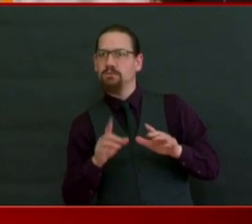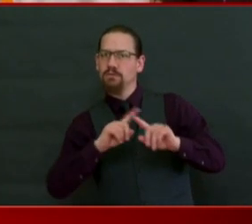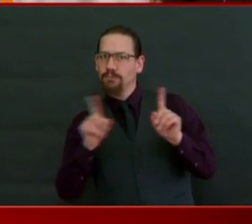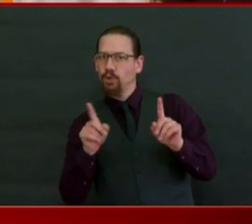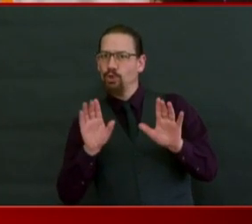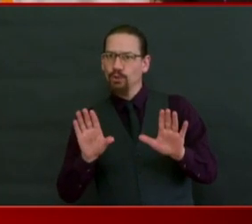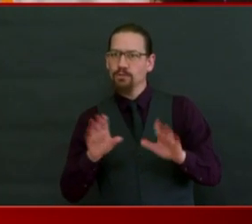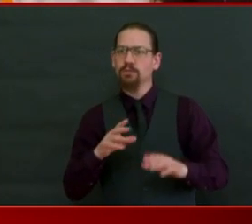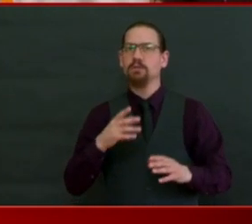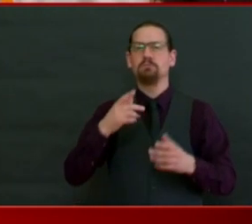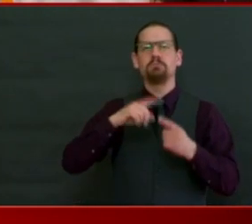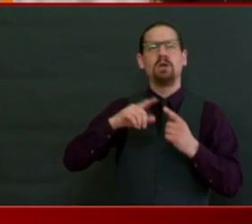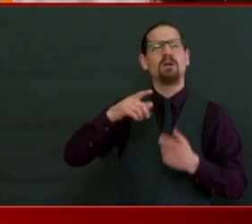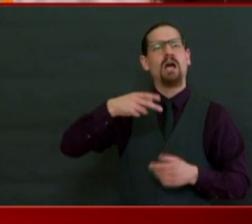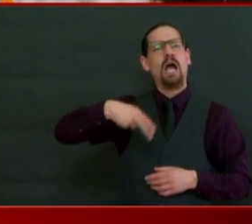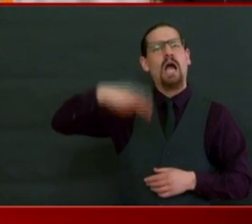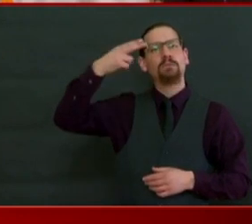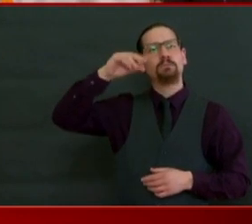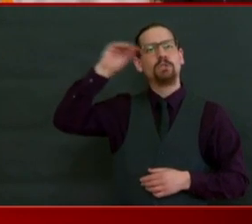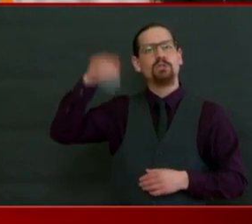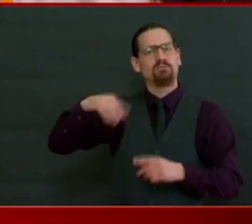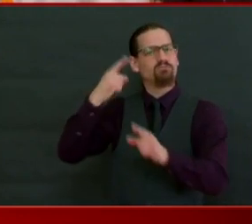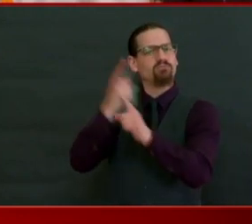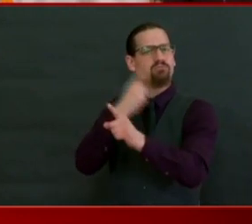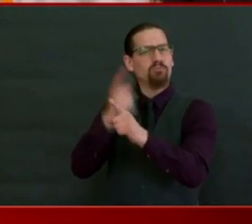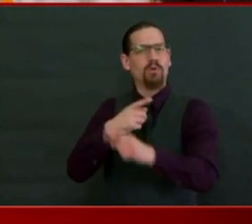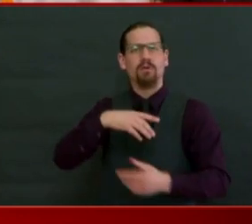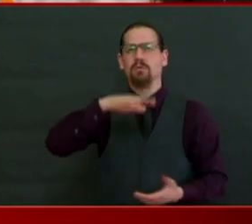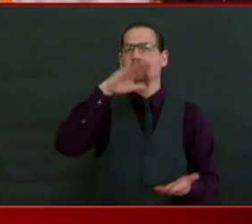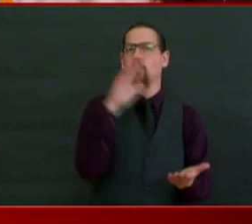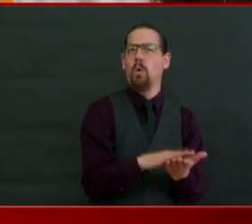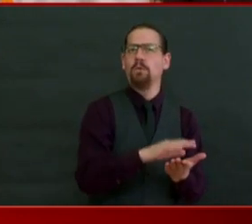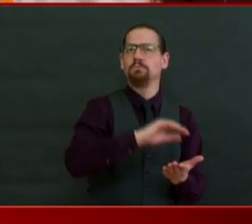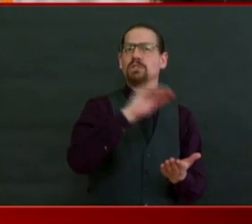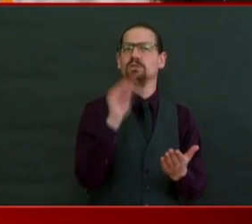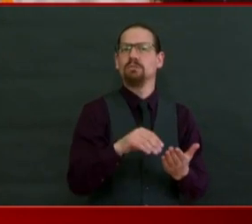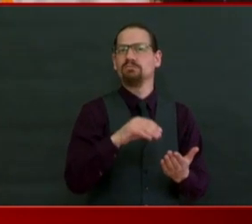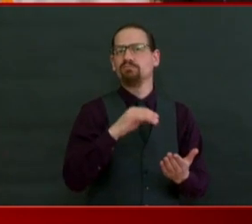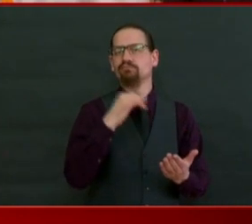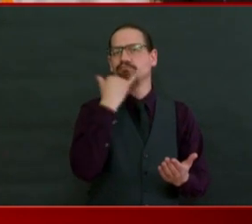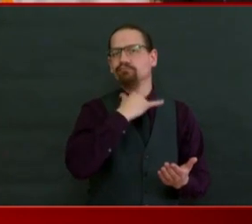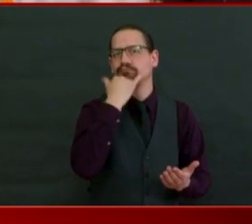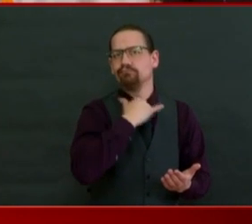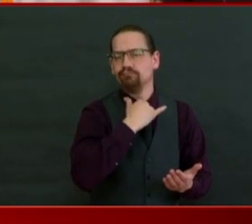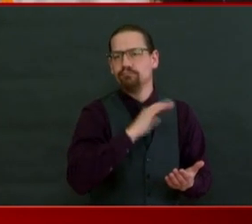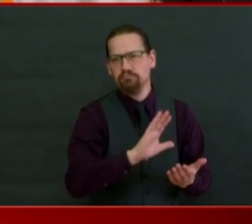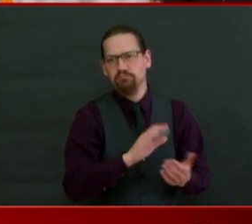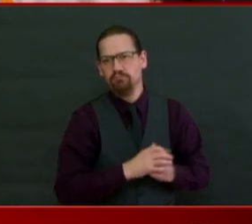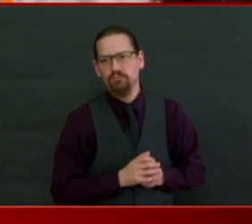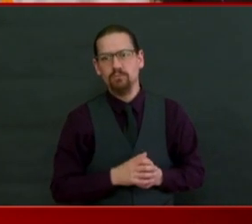THAT IS THE KEY AND THAT ELEMENT DECREASES THE RISK OF THE FALSE-NEGATIVE PERCENTAGE THAT